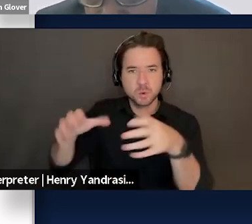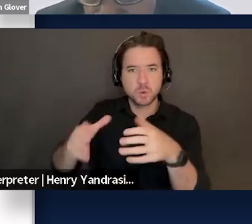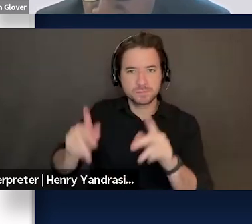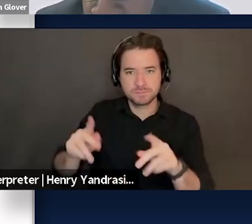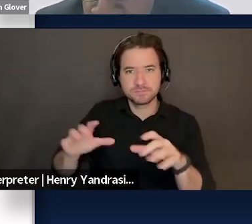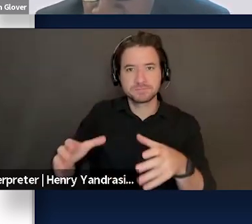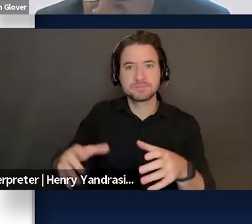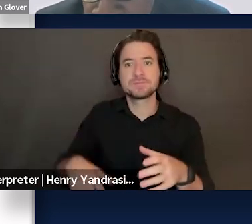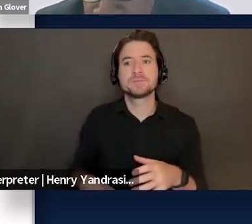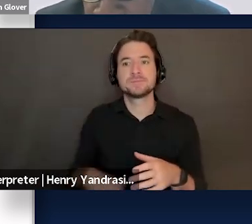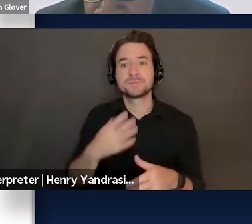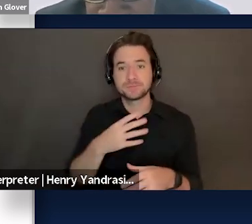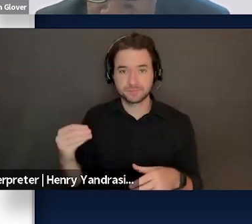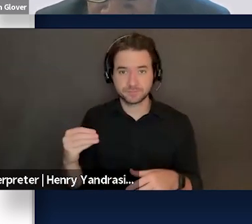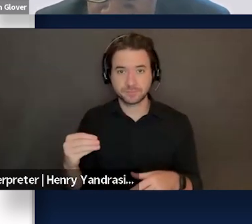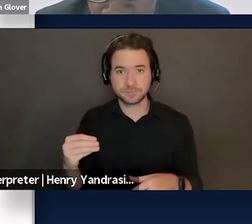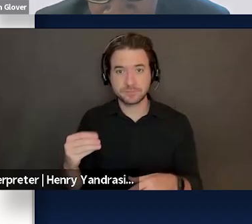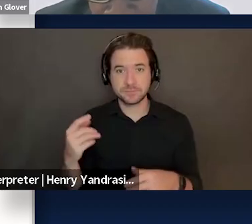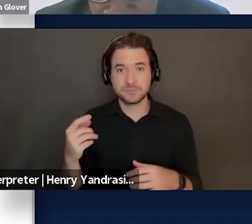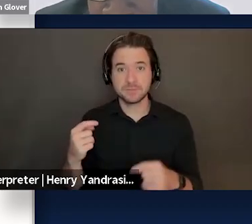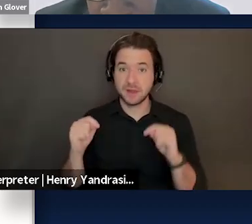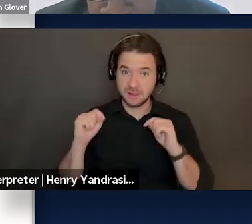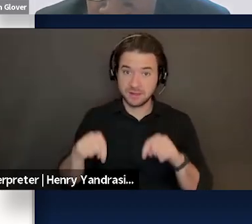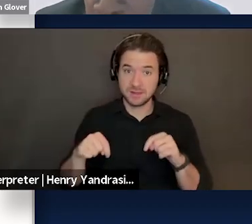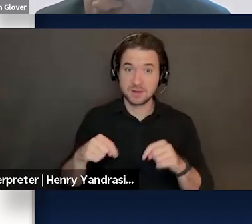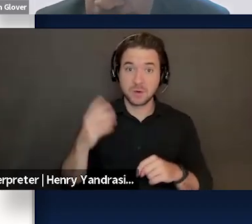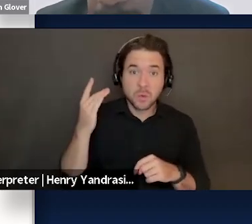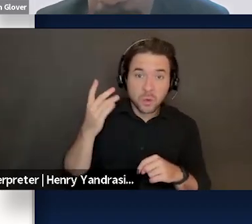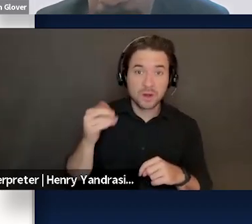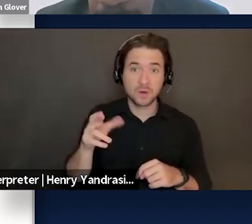And… this is why, why not we should do it.